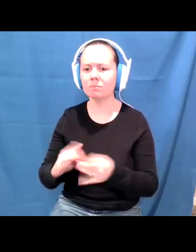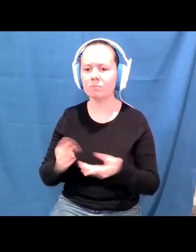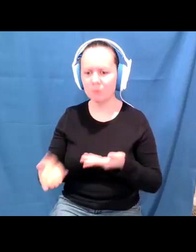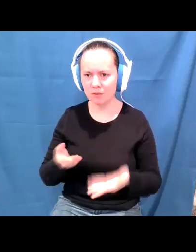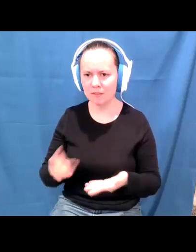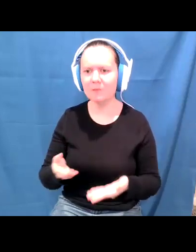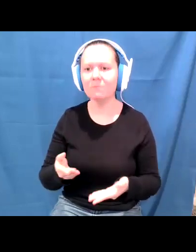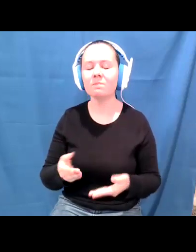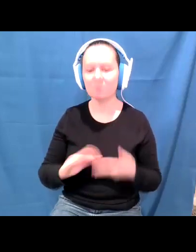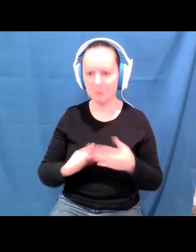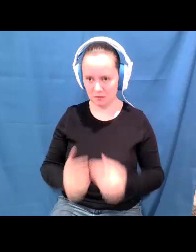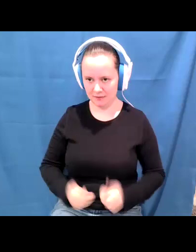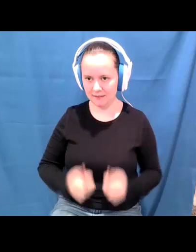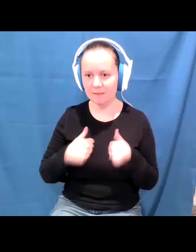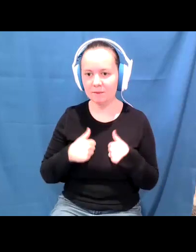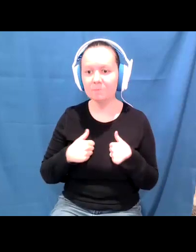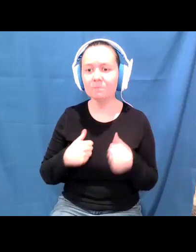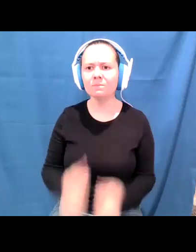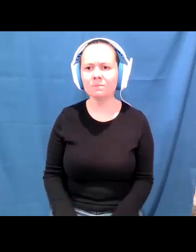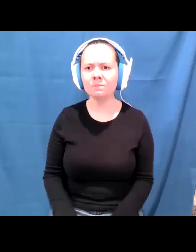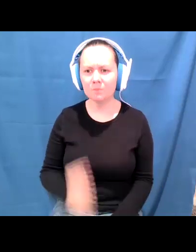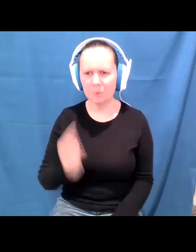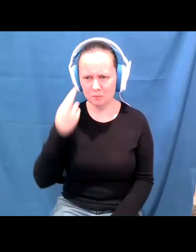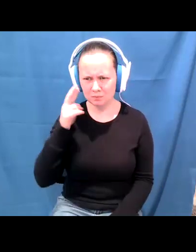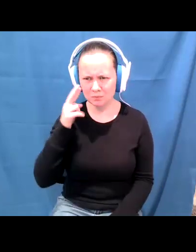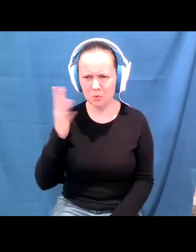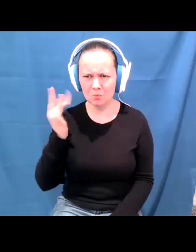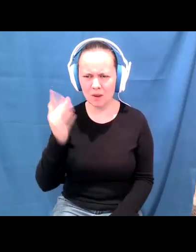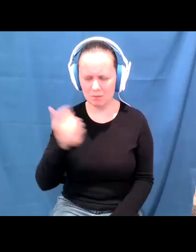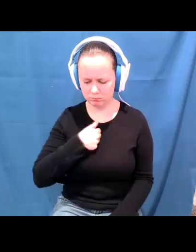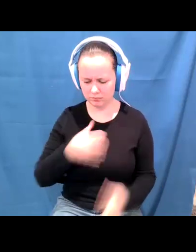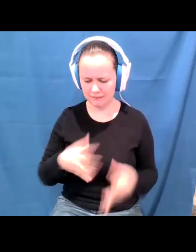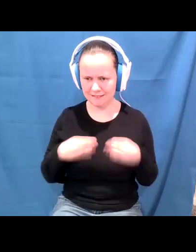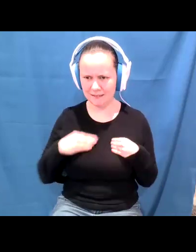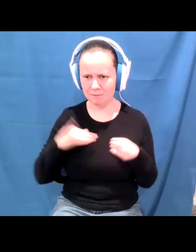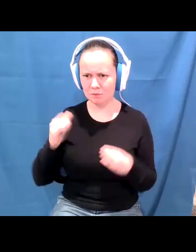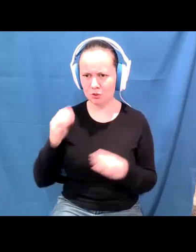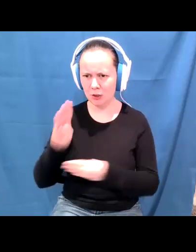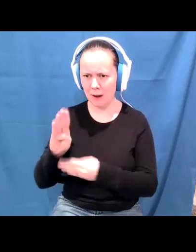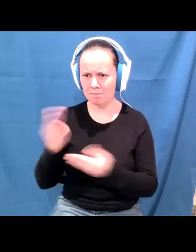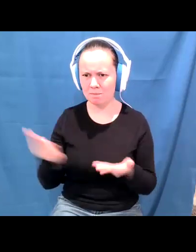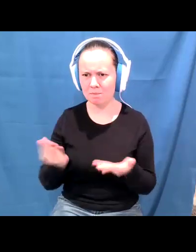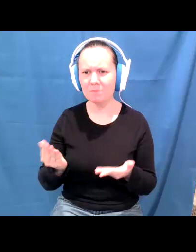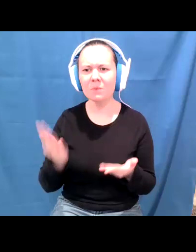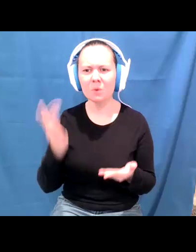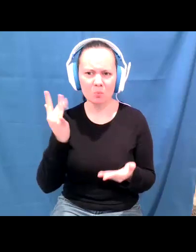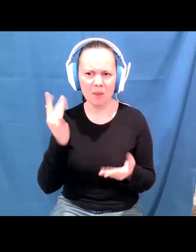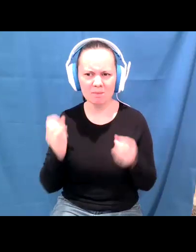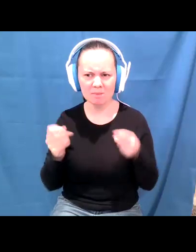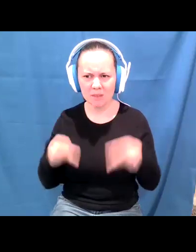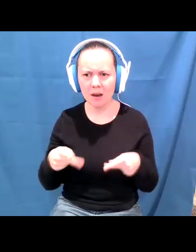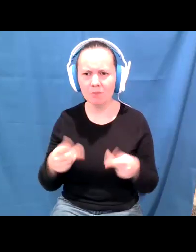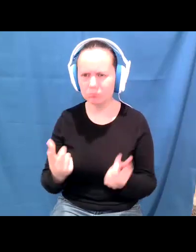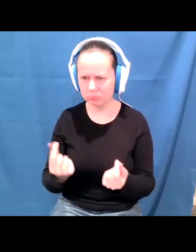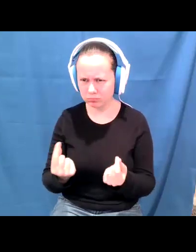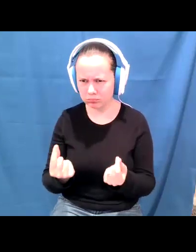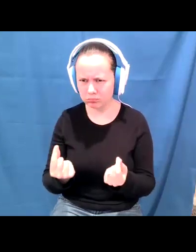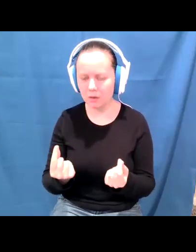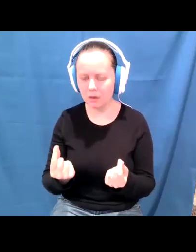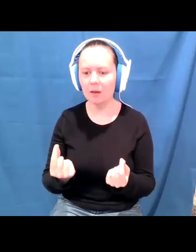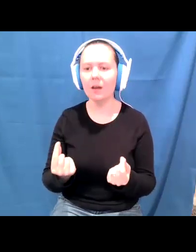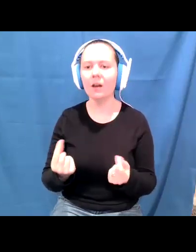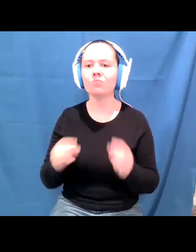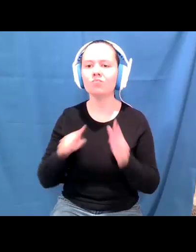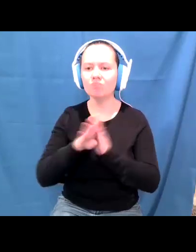I think, you know, one of the reasons why I took this job was the opportunity to advance our caregiving and long-term care goals.